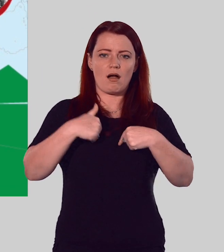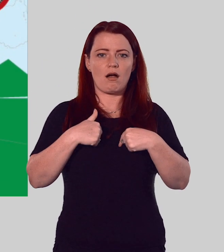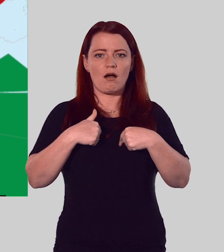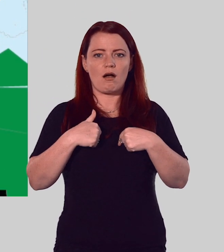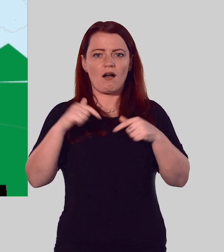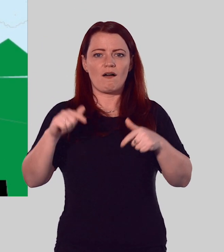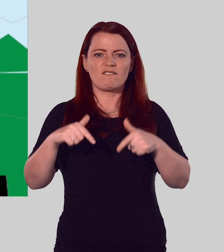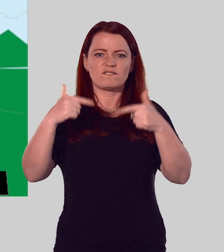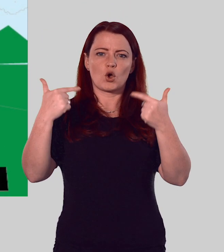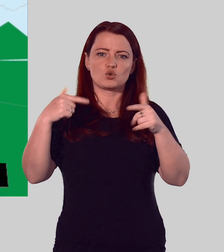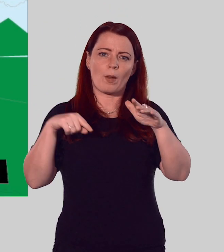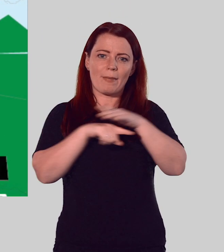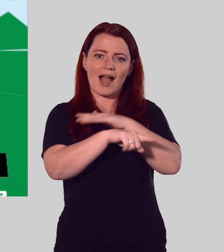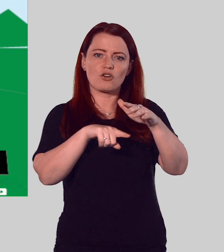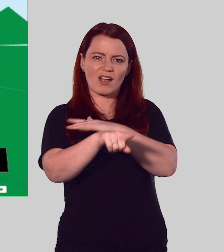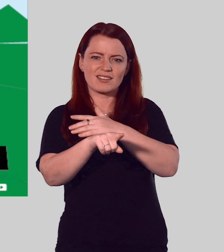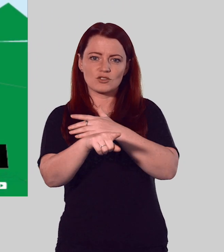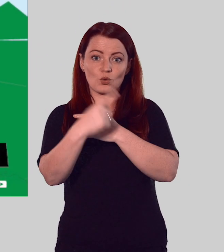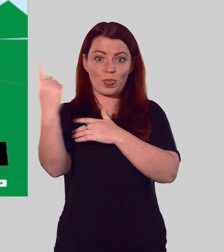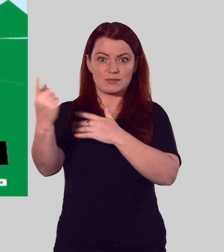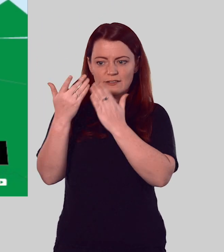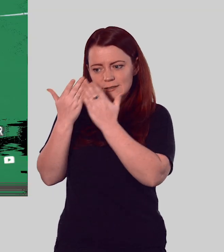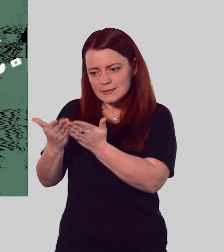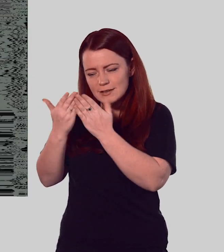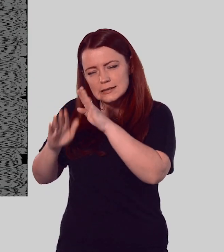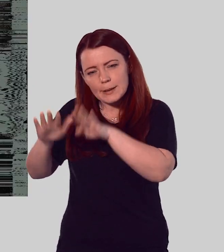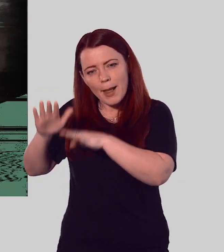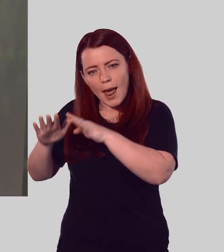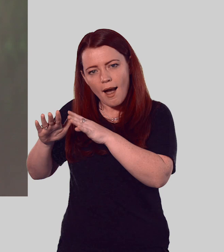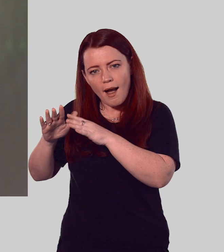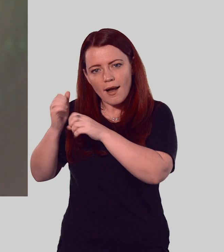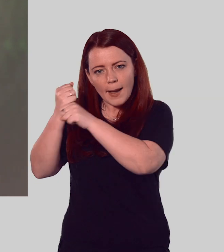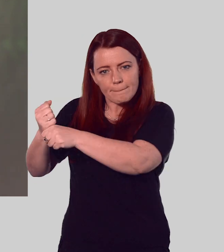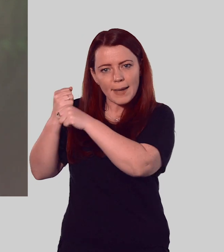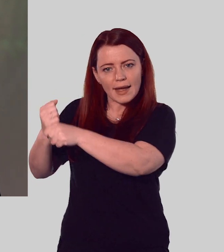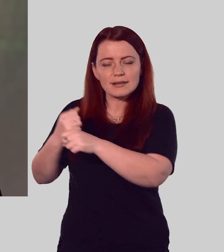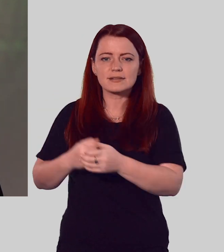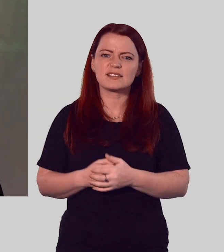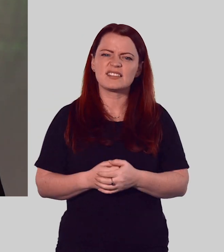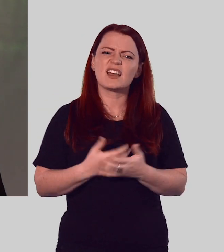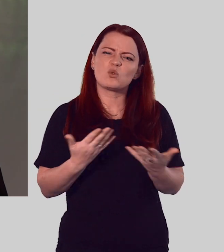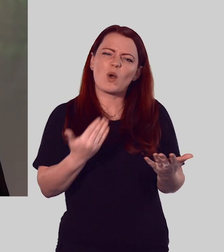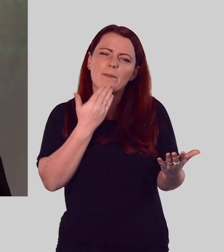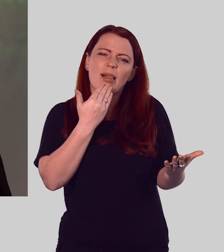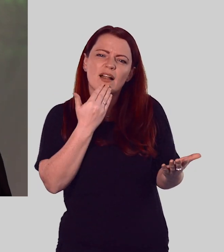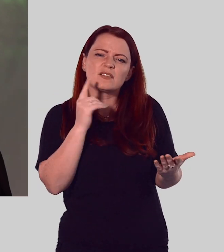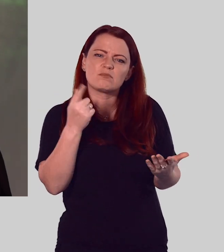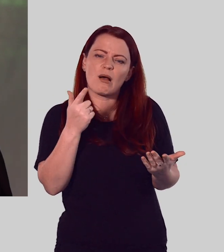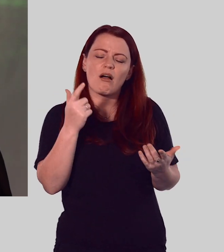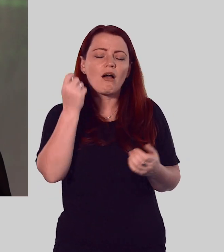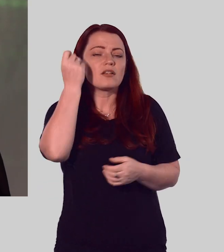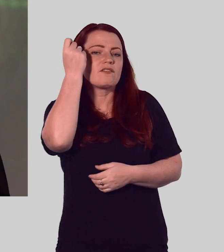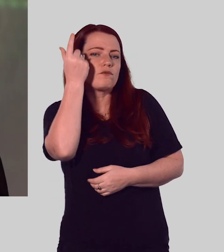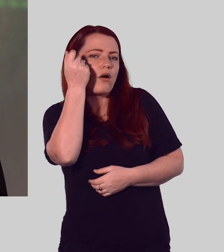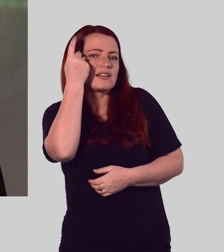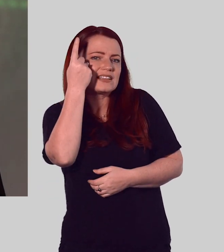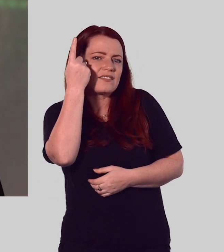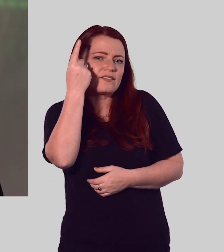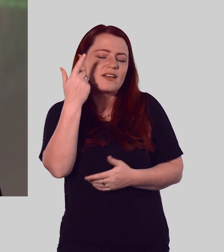the logos of similar campaigns. It was quite bland but evocative and it echoed the fiction of the story created.